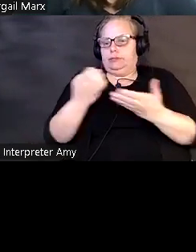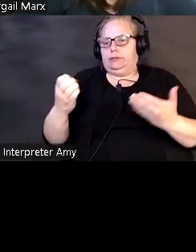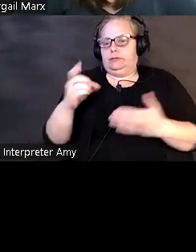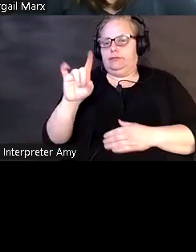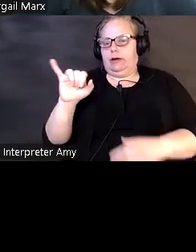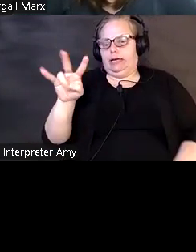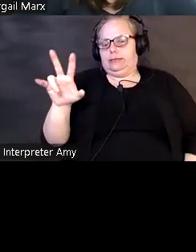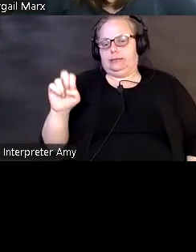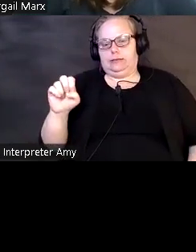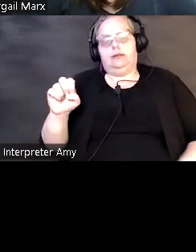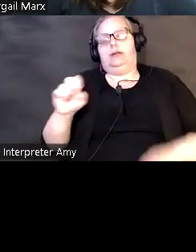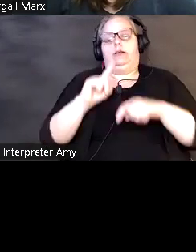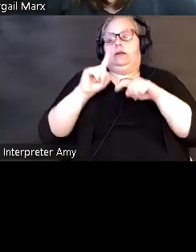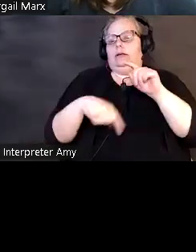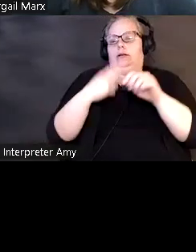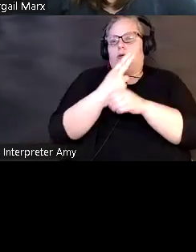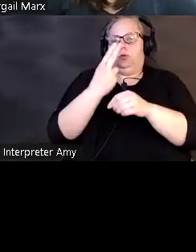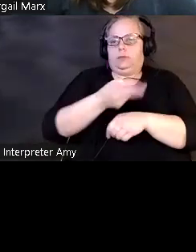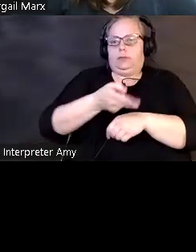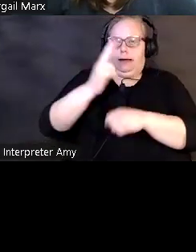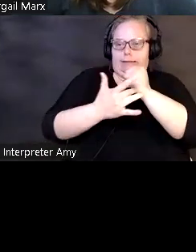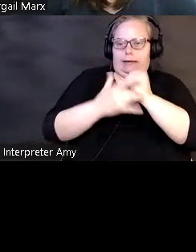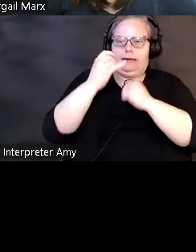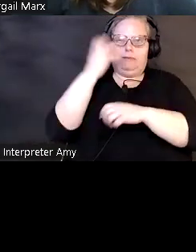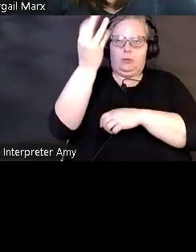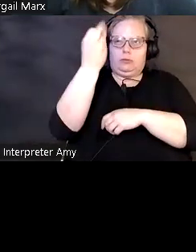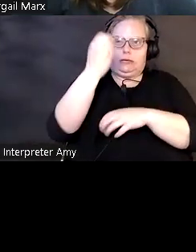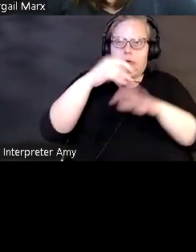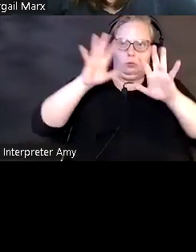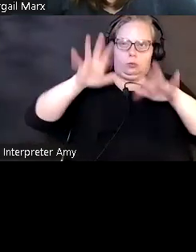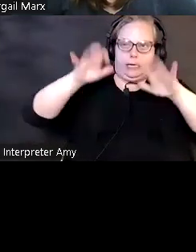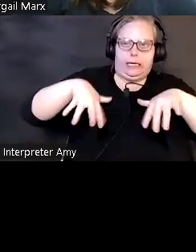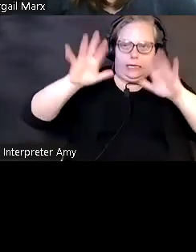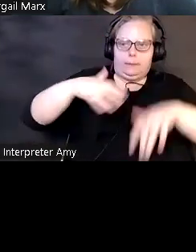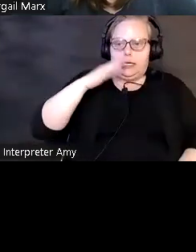maybe if it's pouring rain outside or maybe you're really fatigued and you just need a low